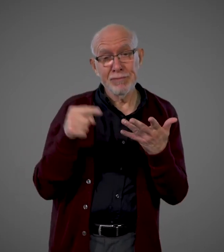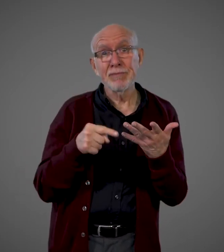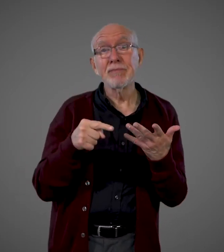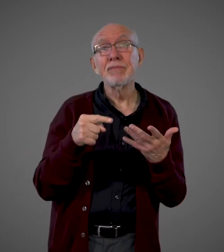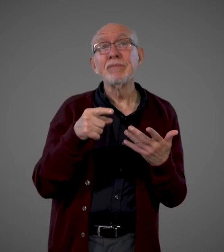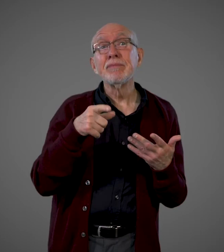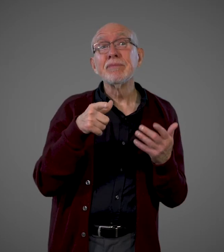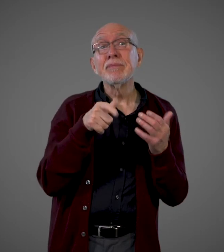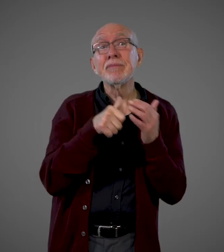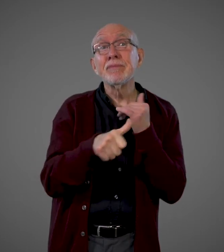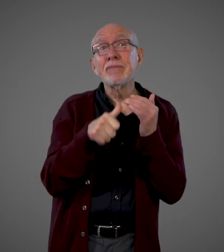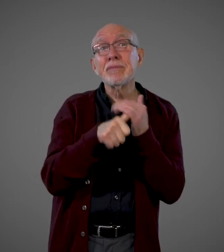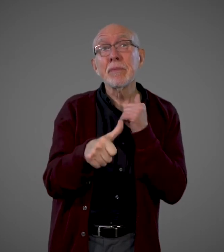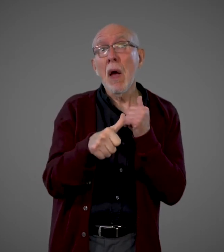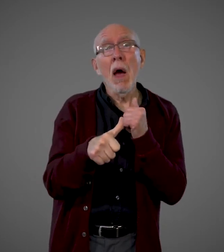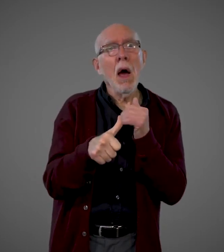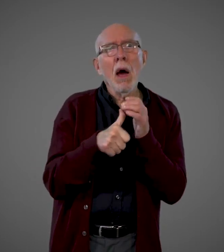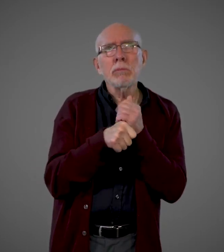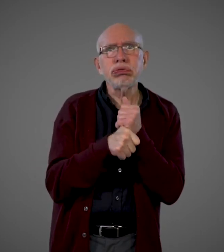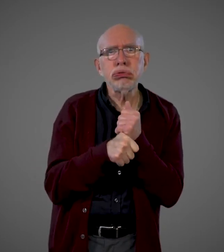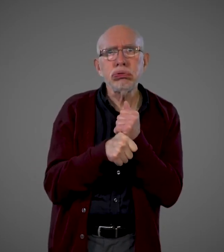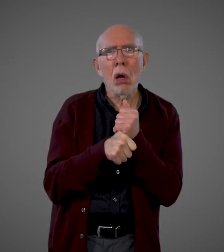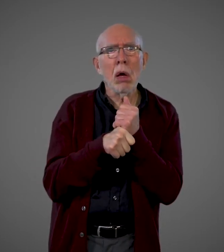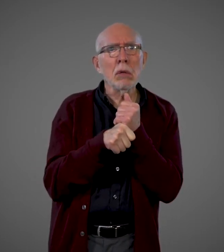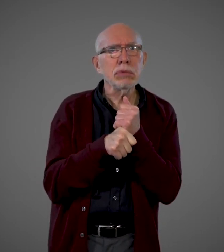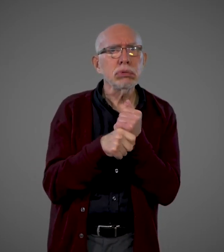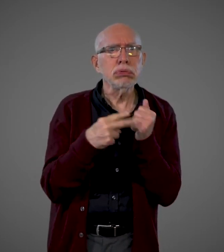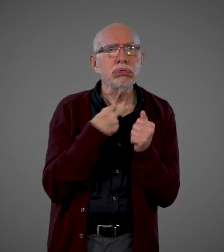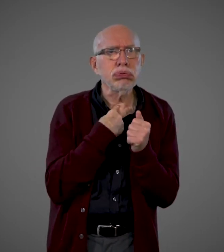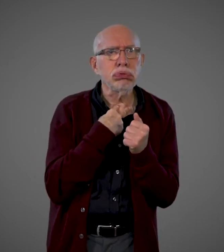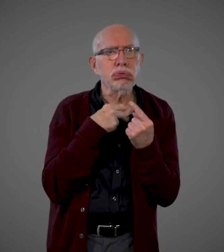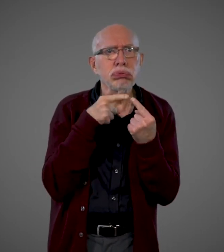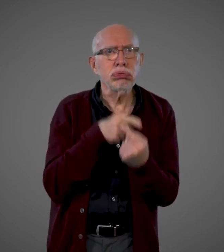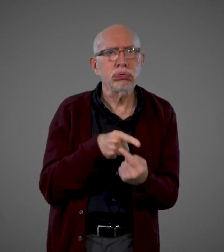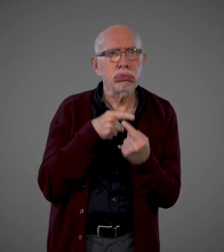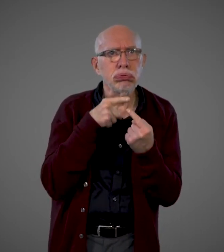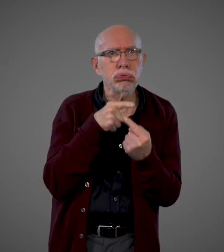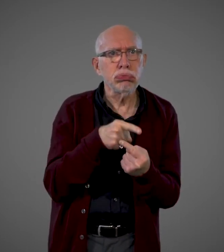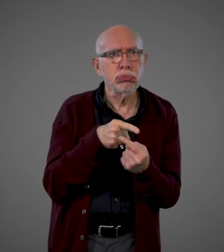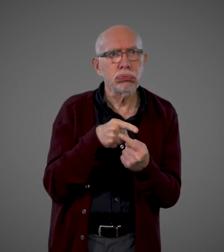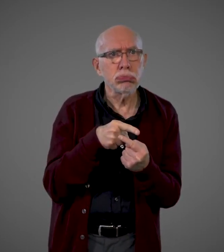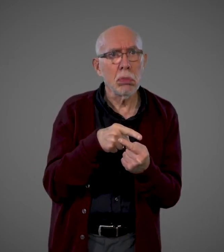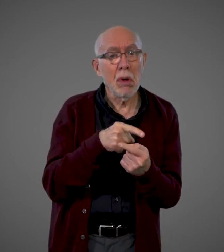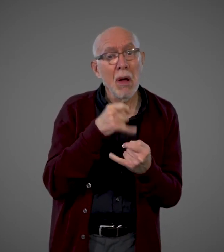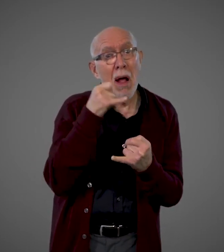You may be constipated and can't have a bowel movement for awhile.